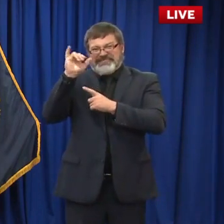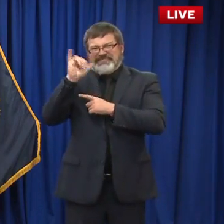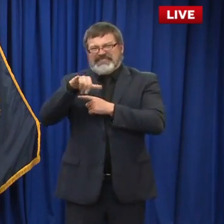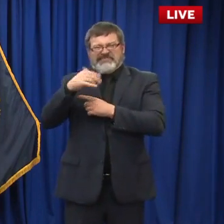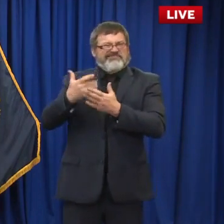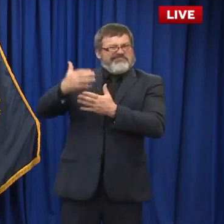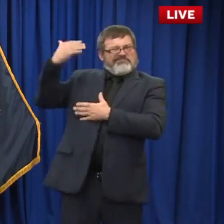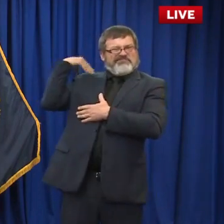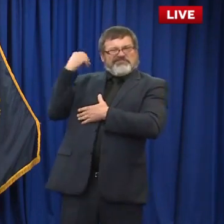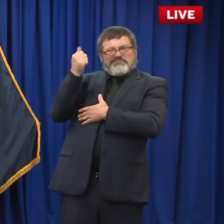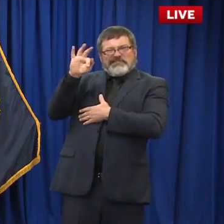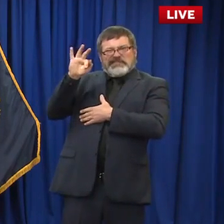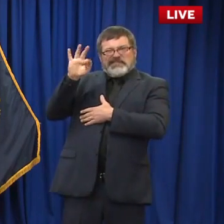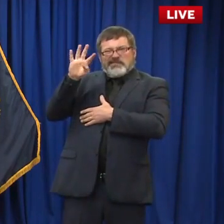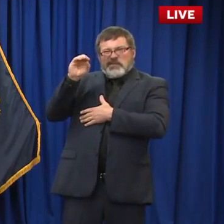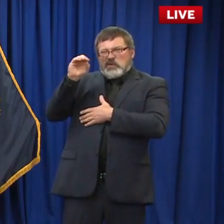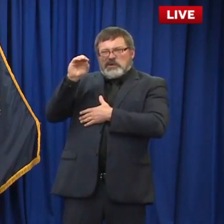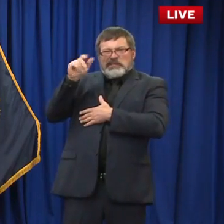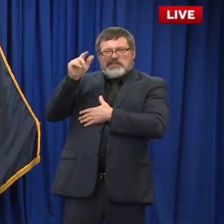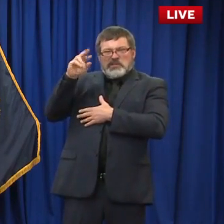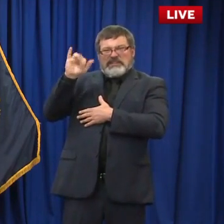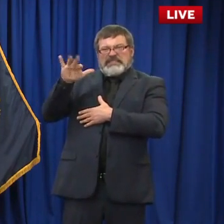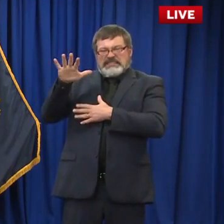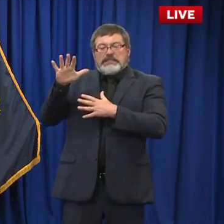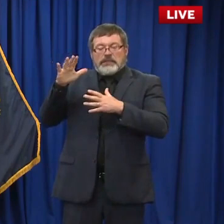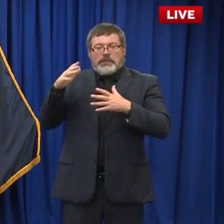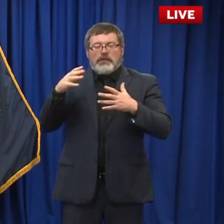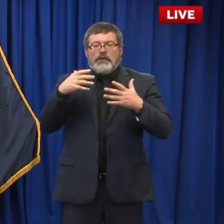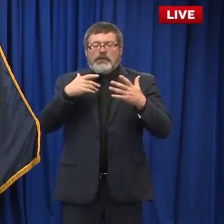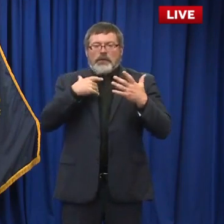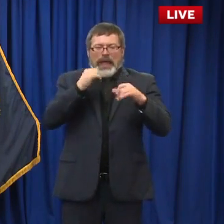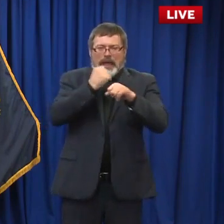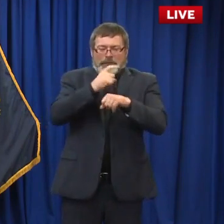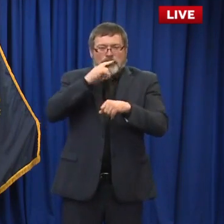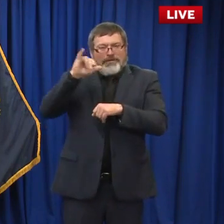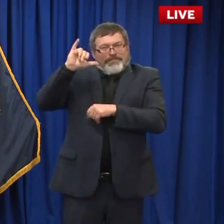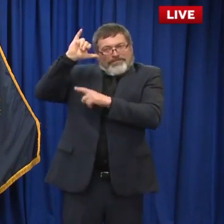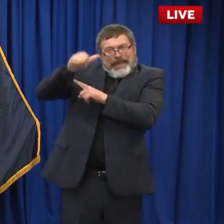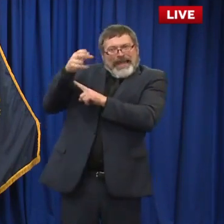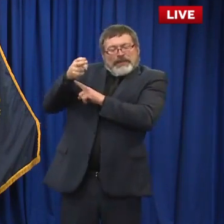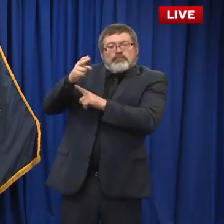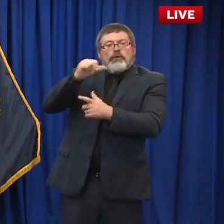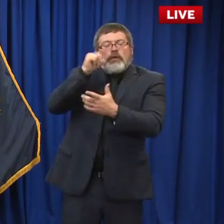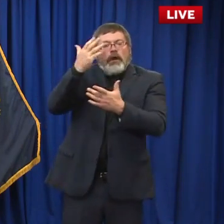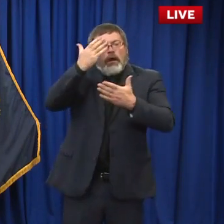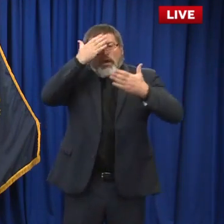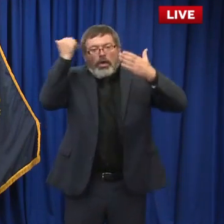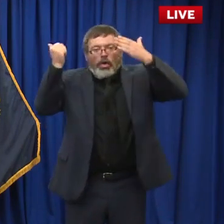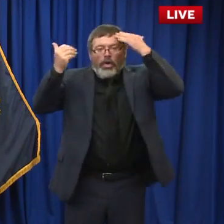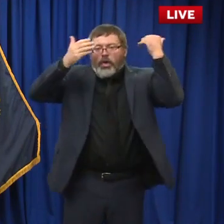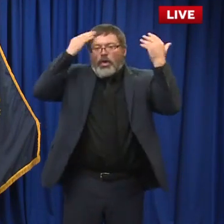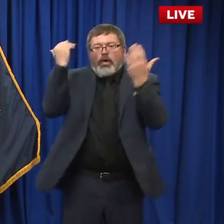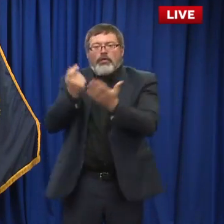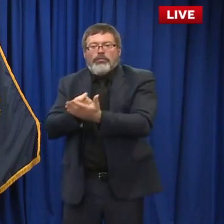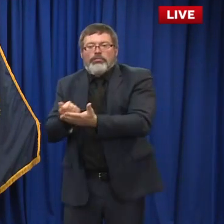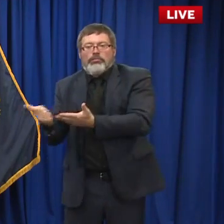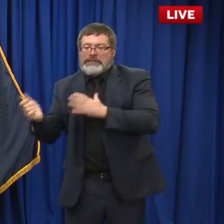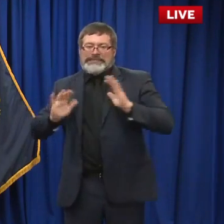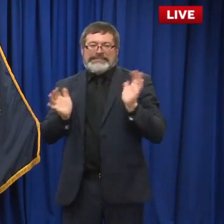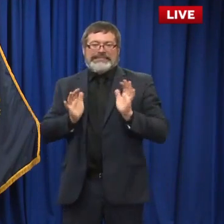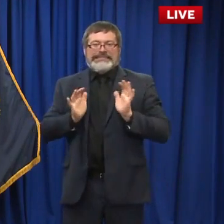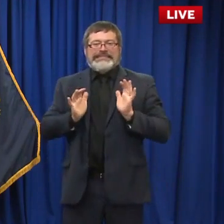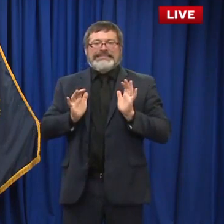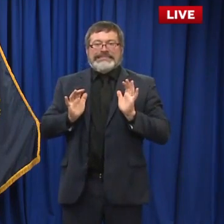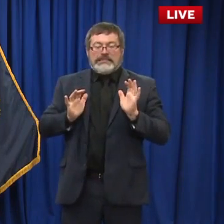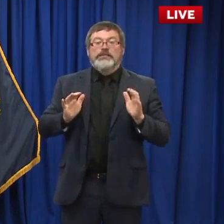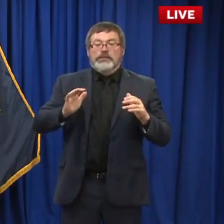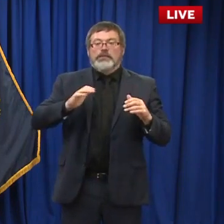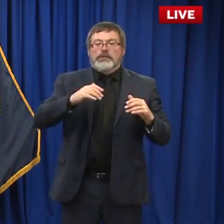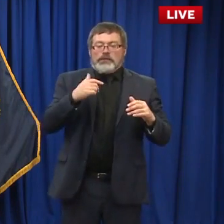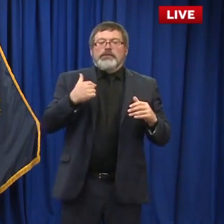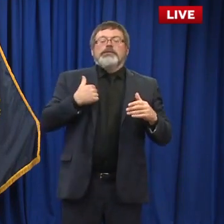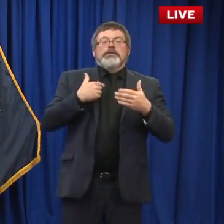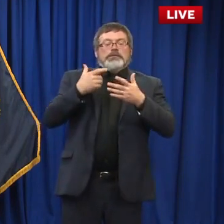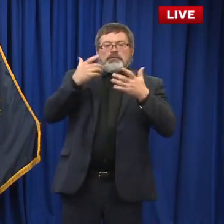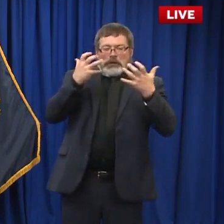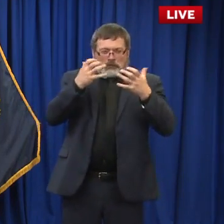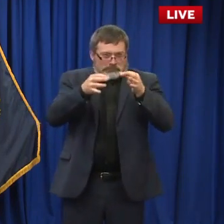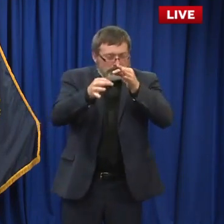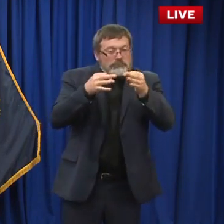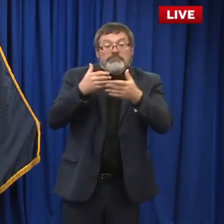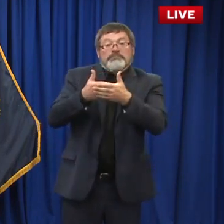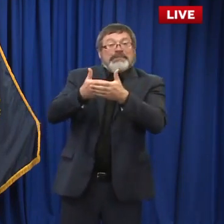I'VE HAD THE HONOR AND THE PRIVILEGE OF THIS PAST YEAR, NOT SO MUCH OVER THE COVID, BUT THE COVID CRISIS, BUT PRIOR TO THE COVID CRISIS, I SPENT A LOT OF TIME WITH A GOOD FRIEND,